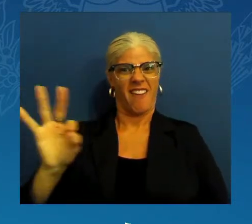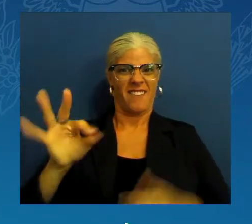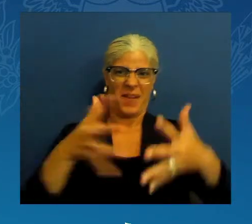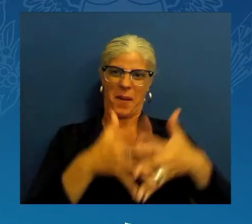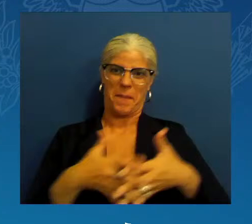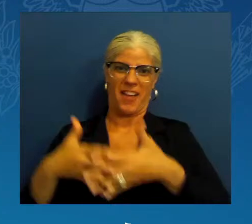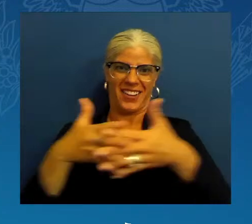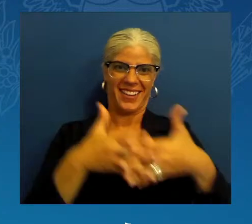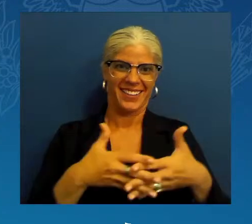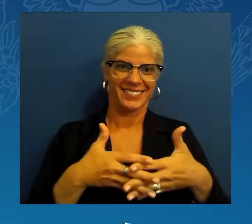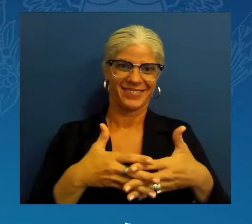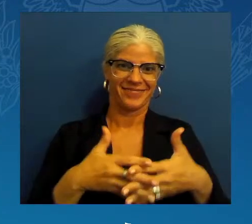Kamala Harris.